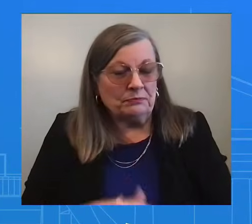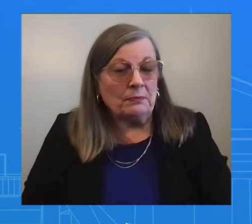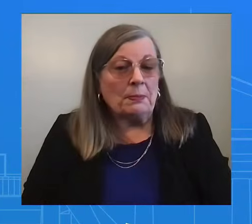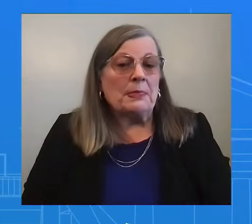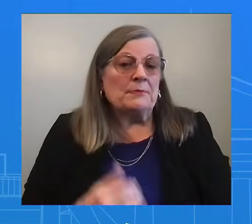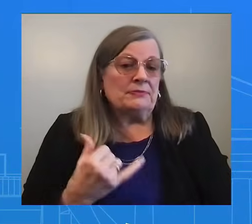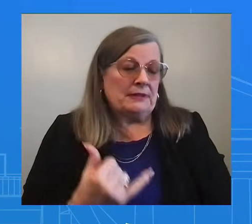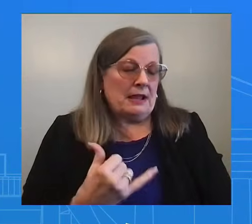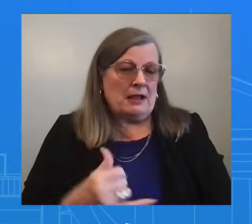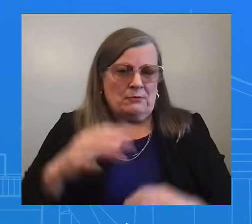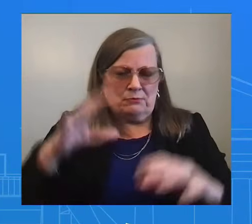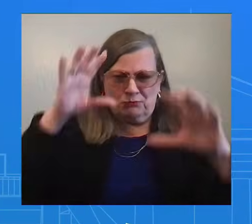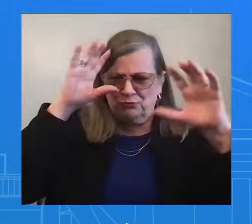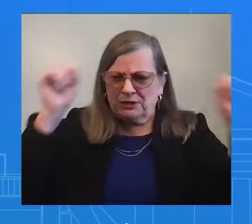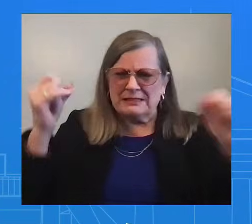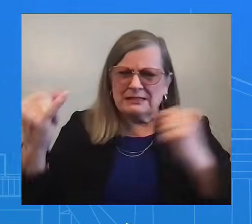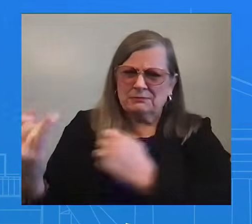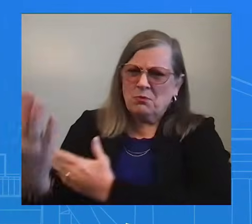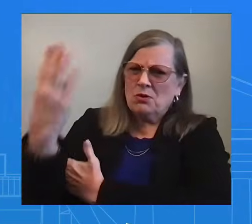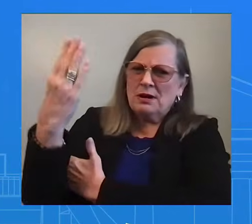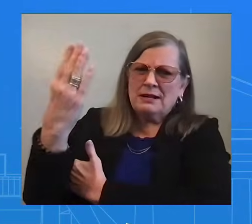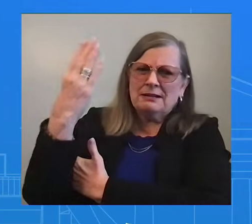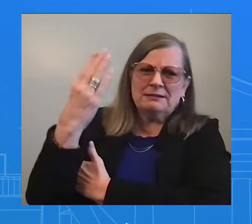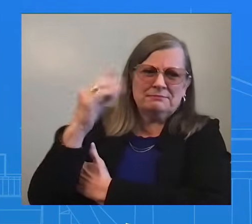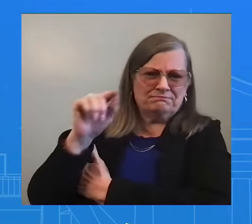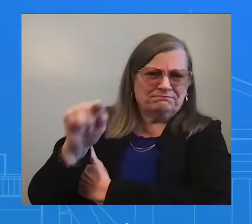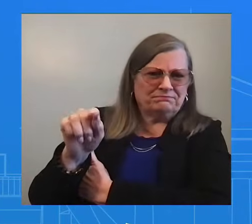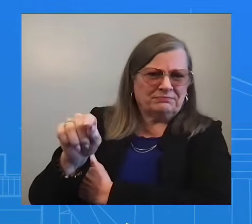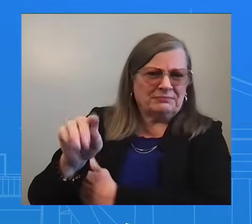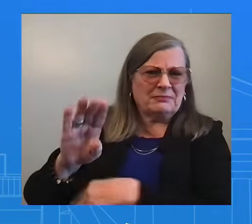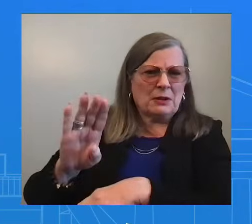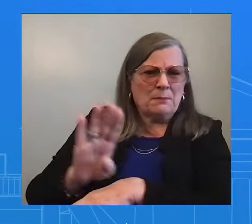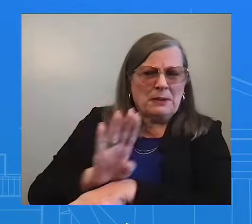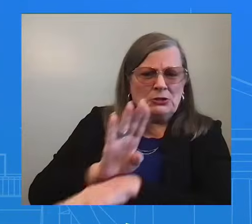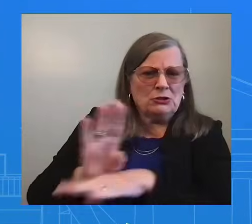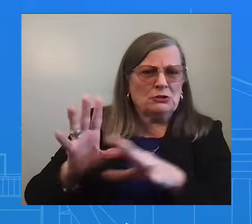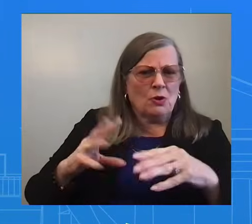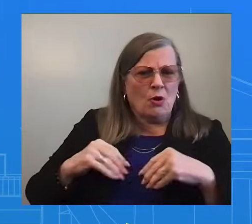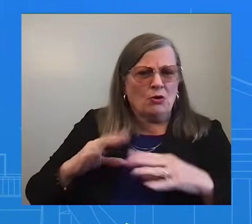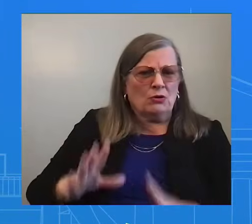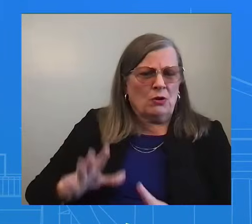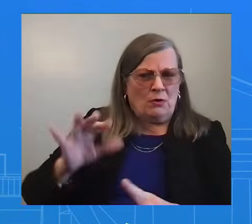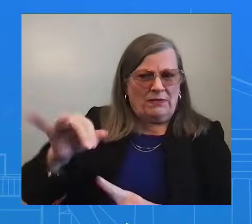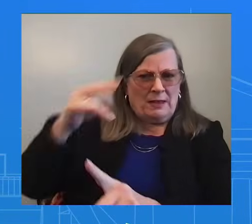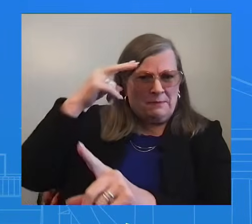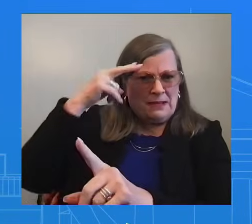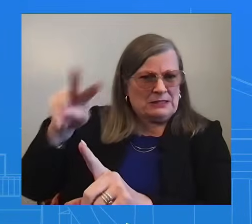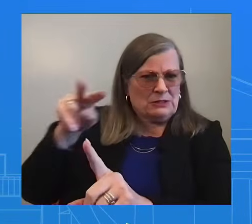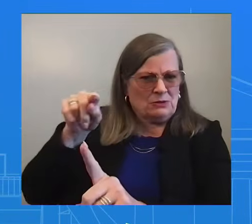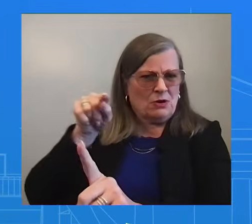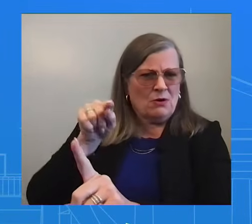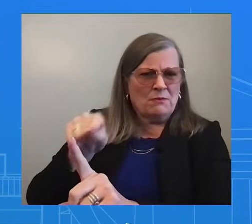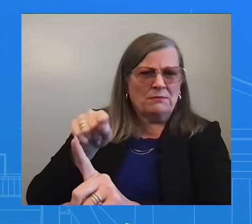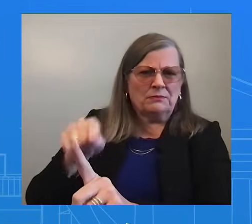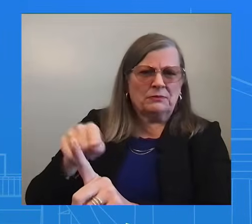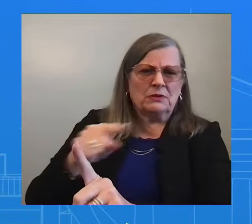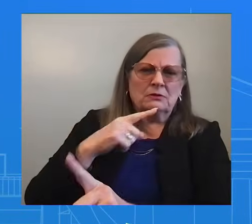We understand that the business owners in Northern Mexico are complaining about these bridges -- the railroad bridges being closed and this is costing about $100 million